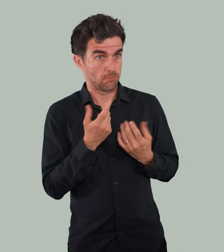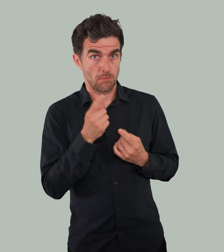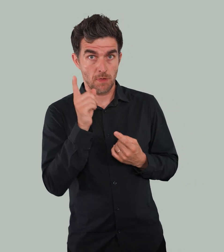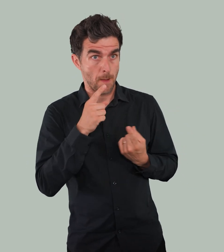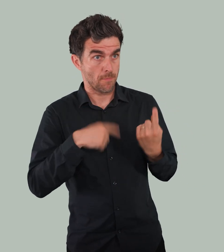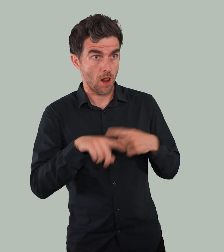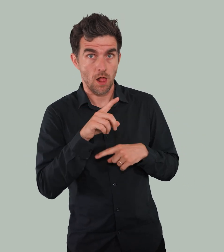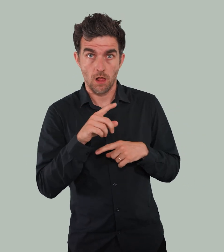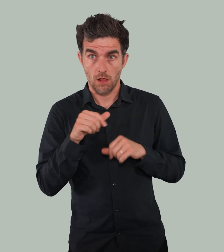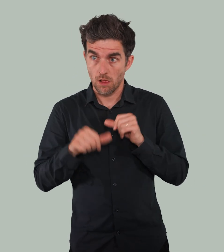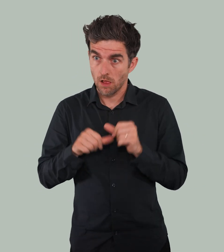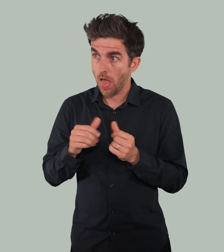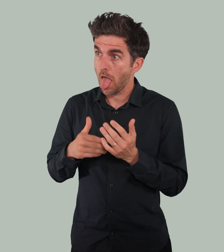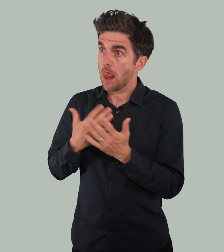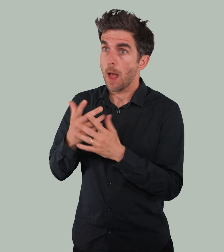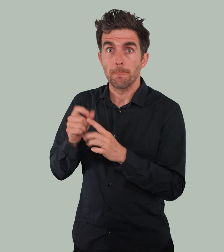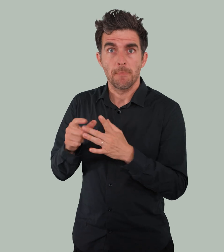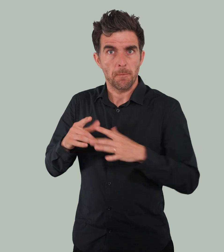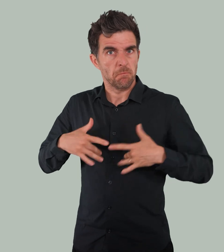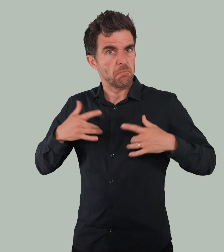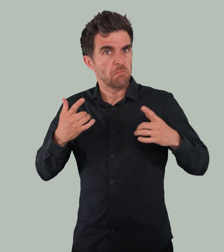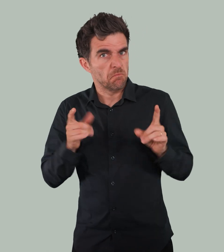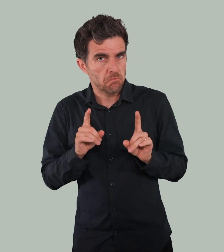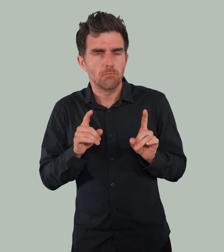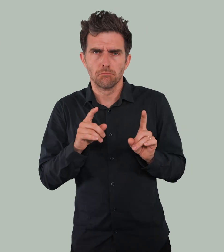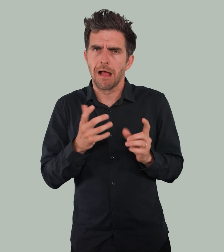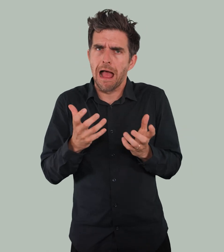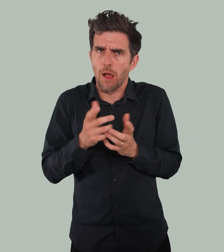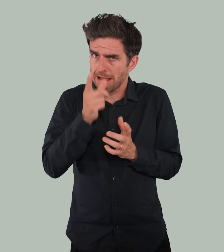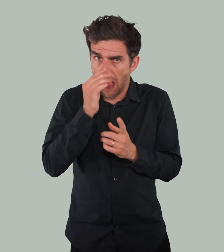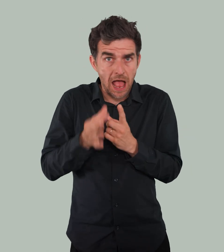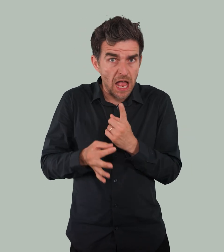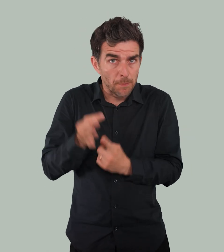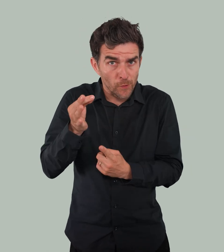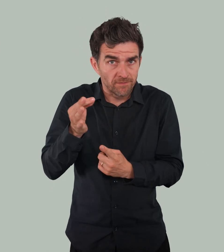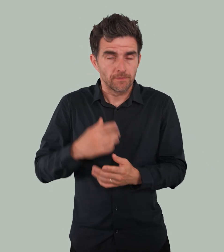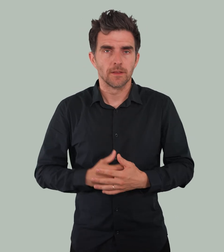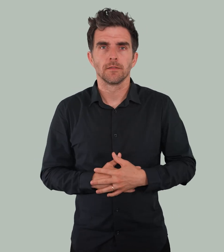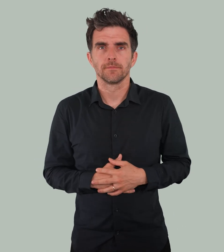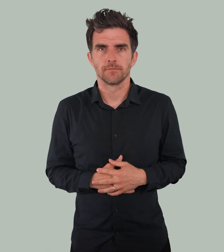experience of people claiming PIP, and how this could be improved.